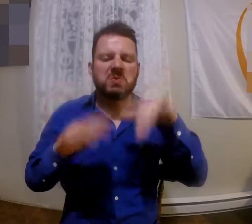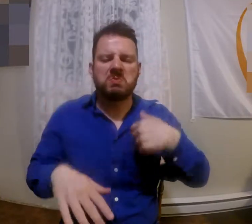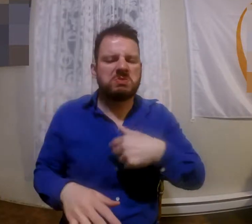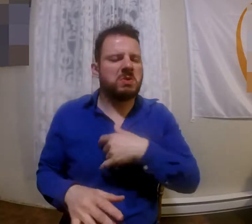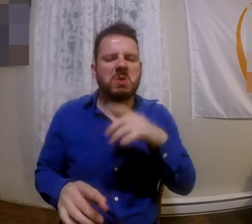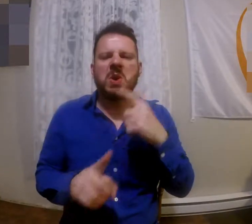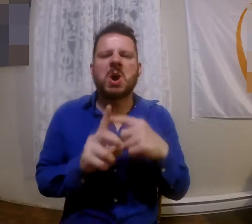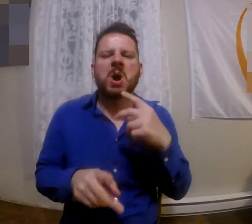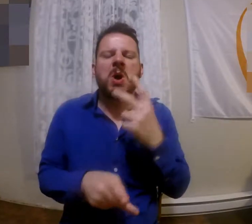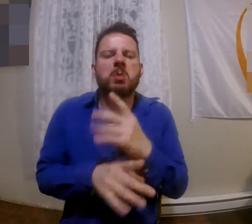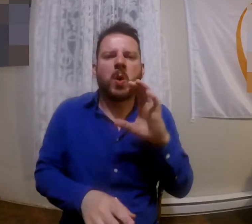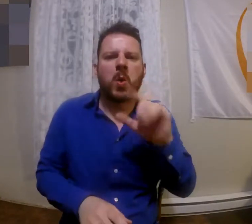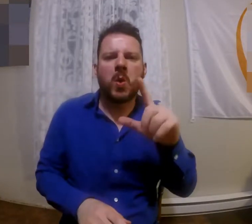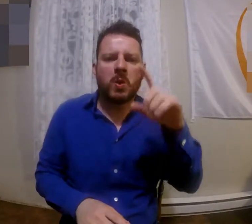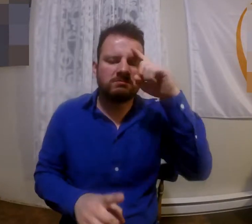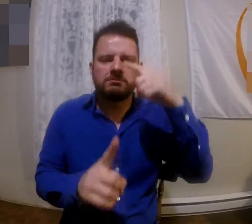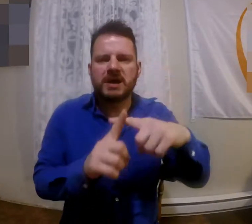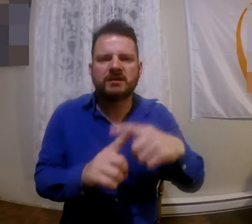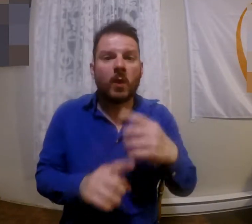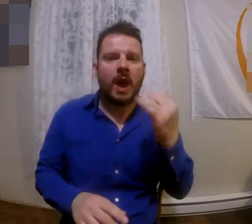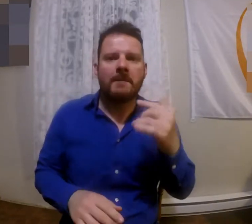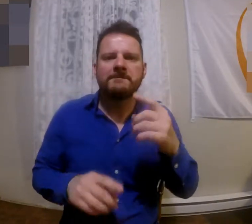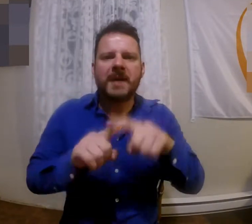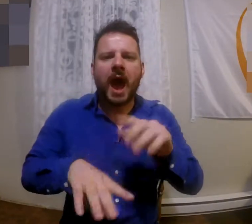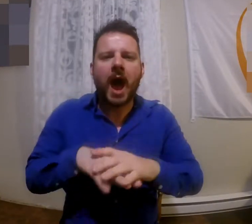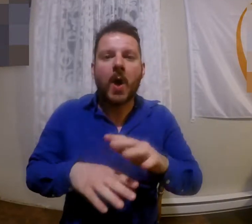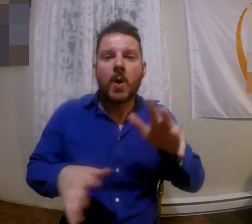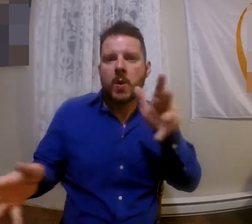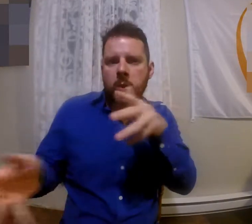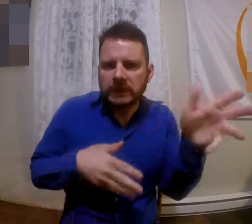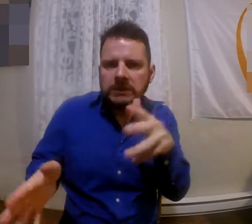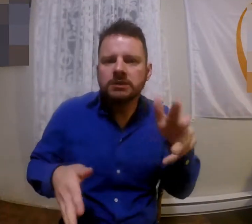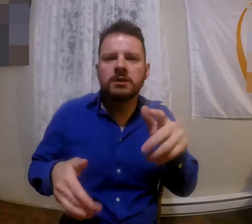we have to stay positive and because it is all about the wind direction,